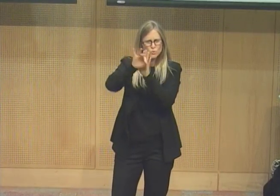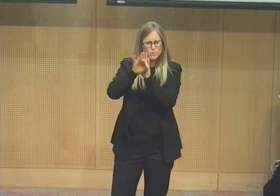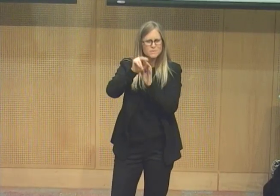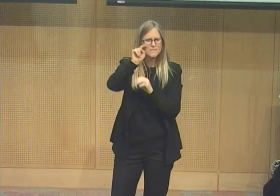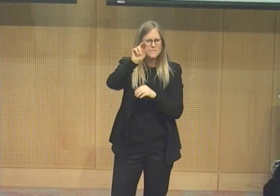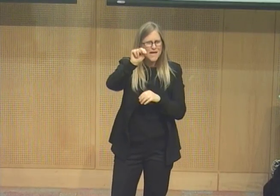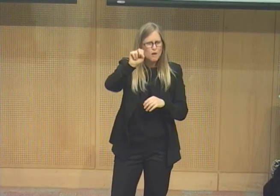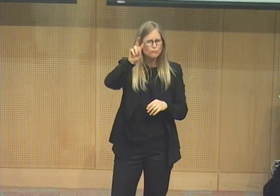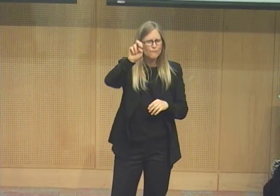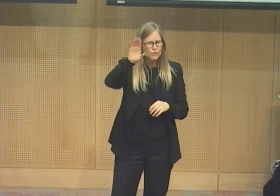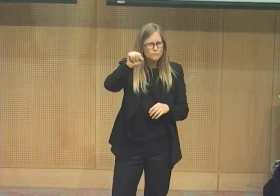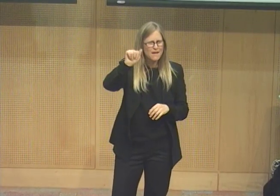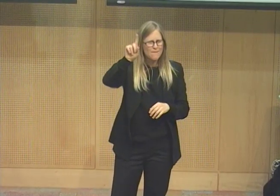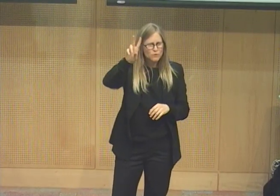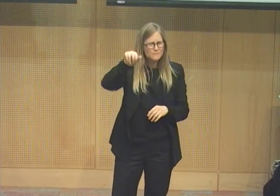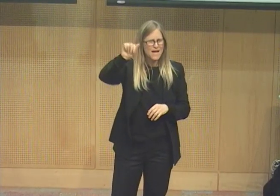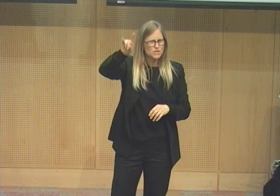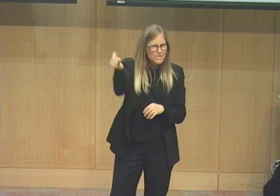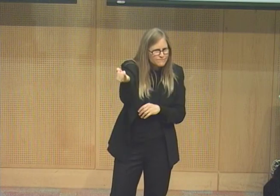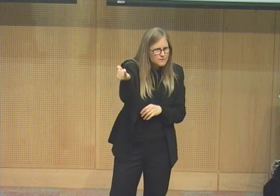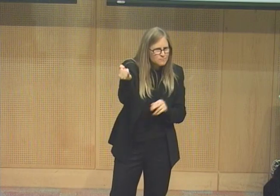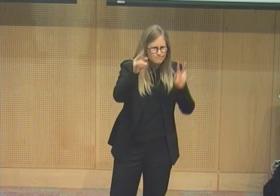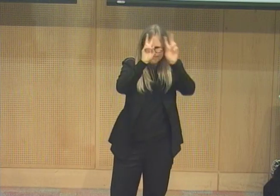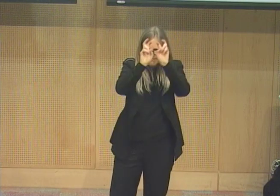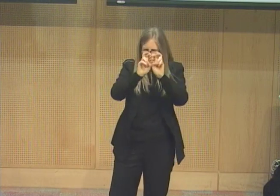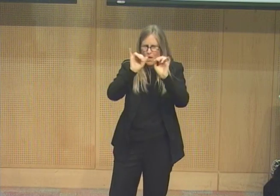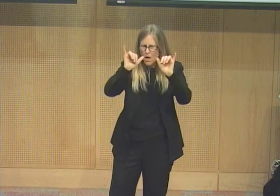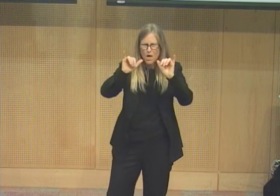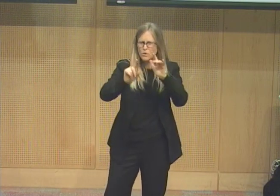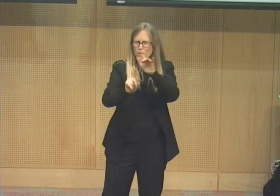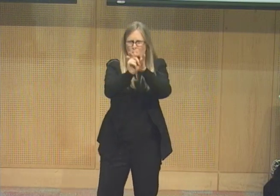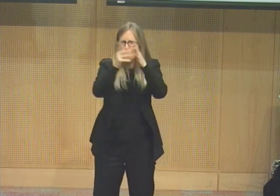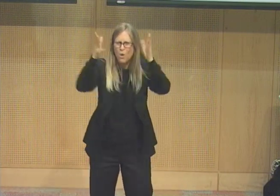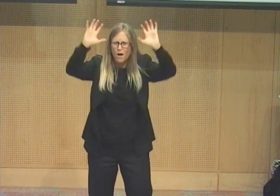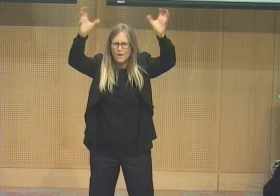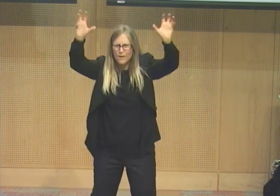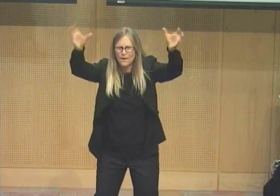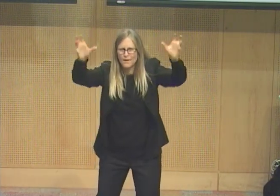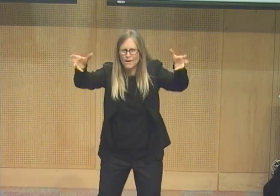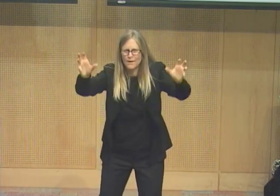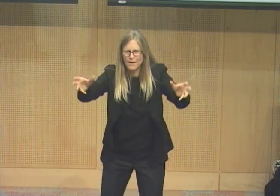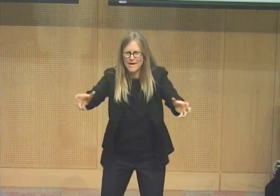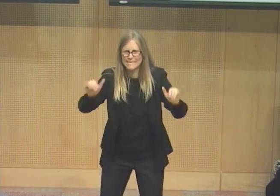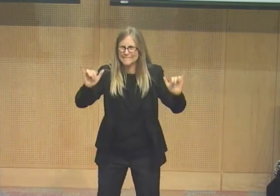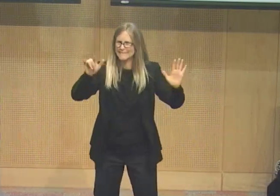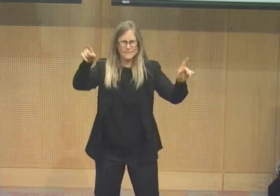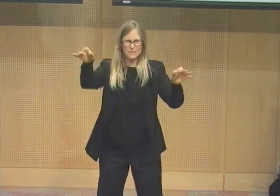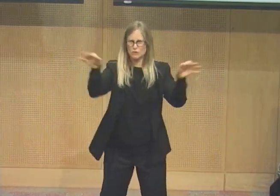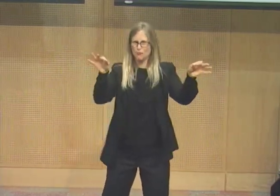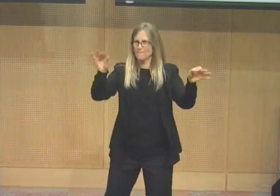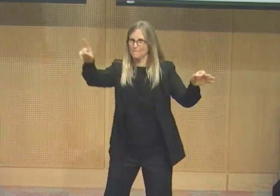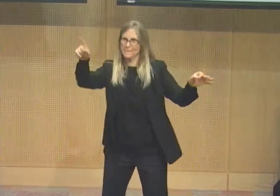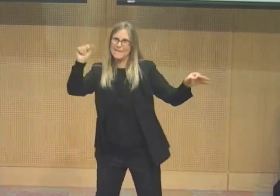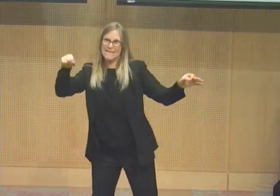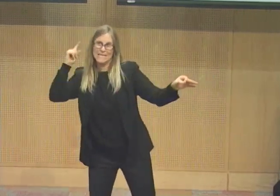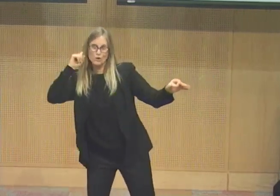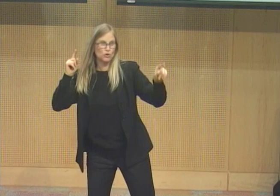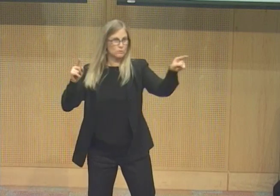Now, I began with the lexical analysis of nouns, verbs, adverbs, and adjectives, and, again, they parse